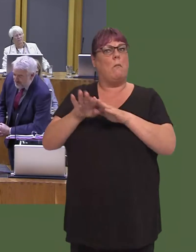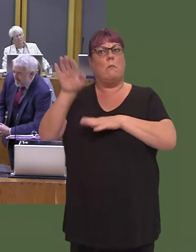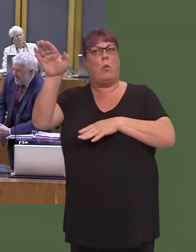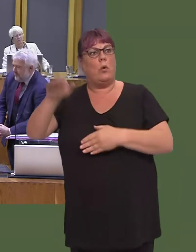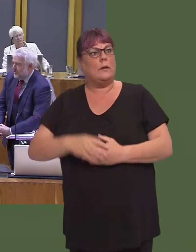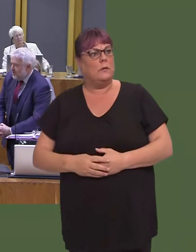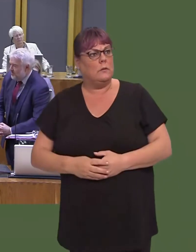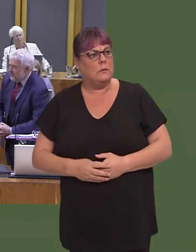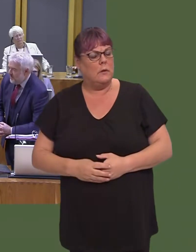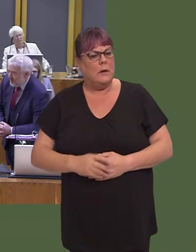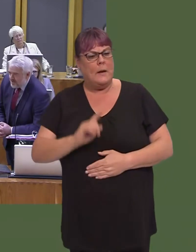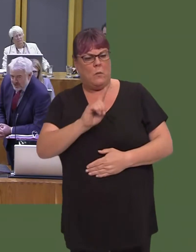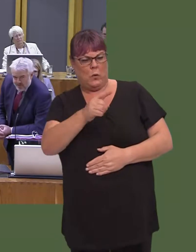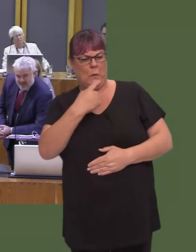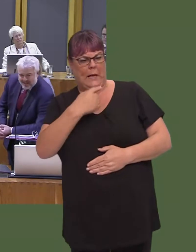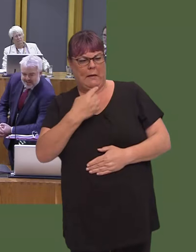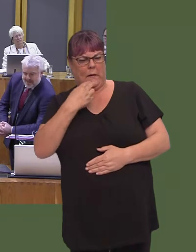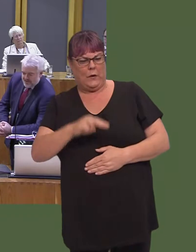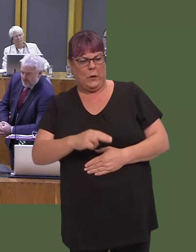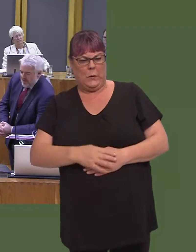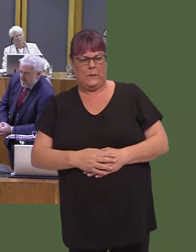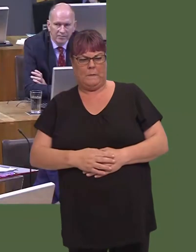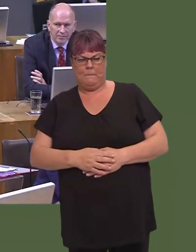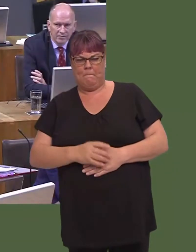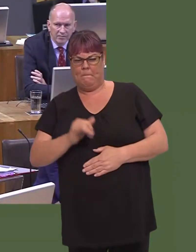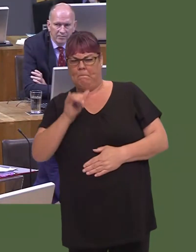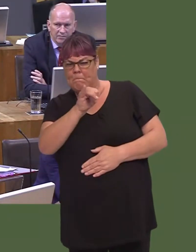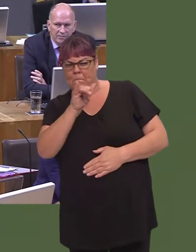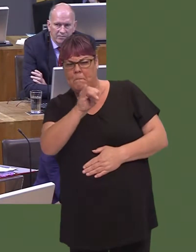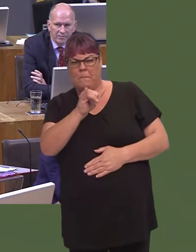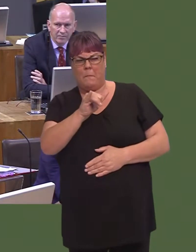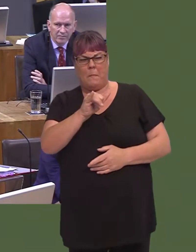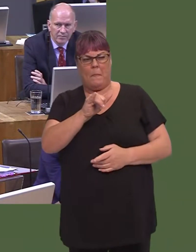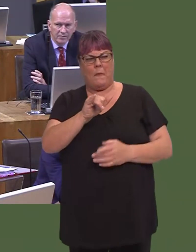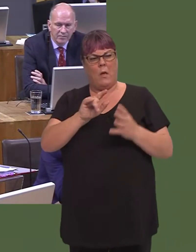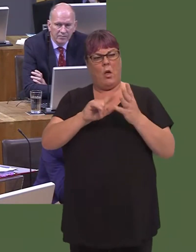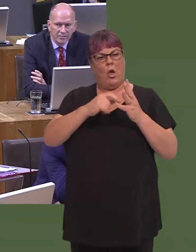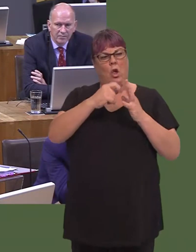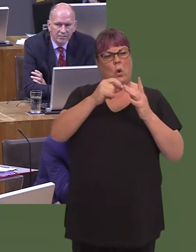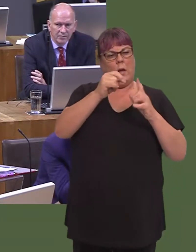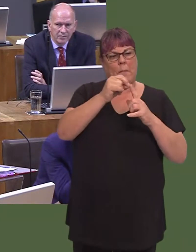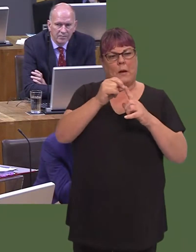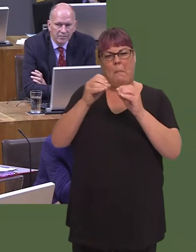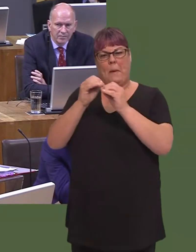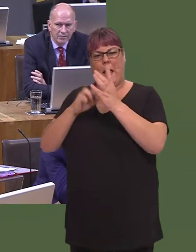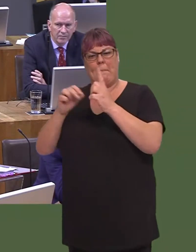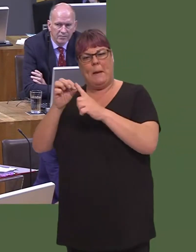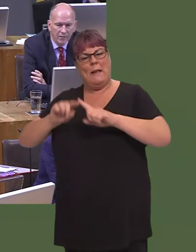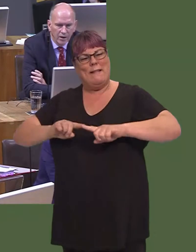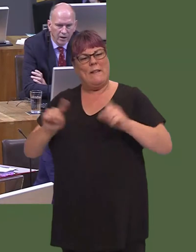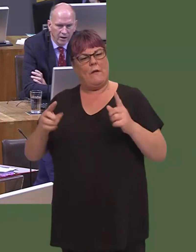Carwyn Jones AM: As a result of that report, as a result of the action taken by a Welsh